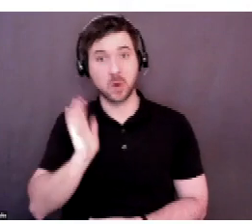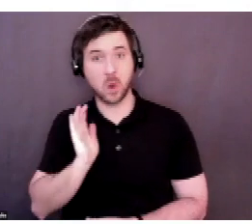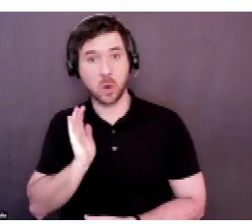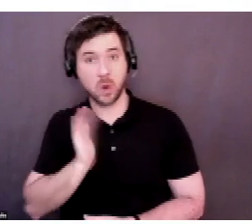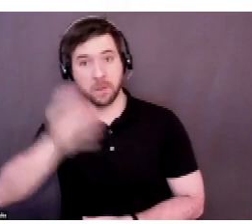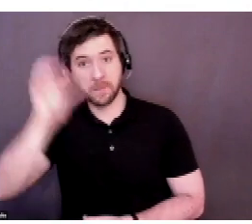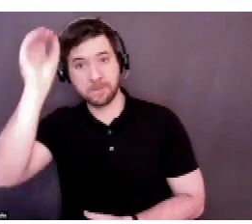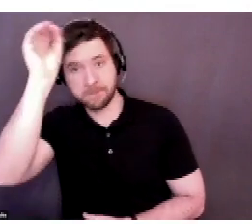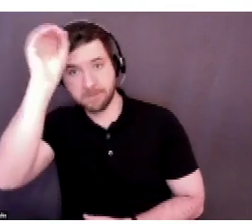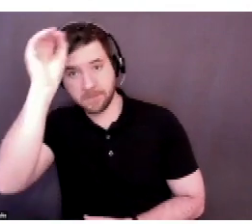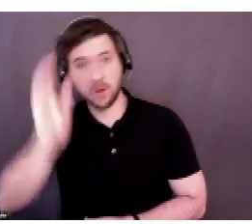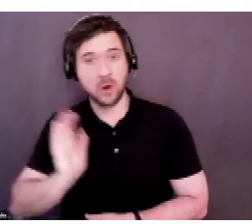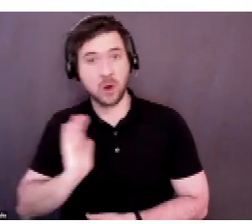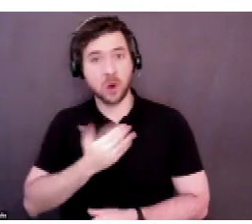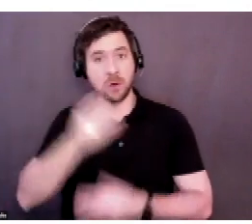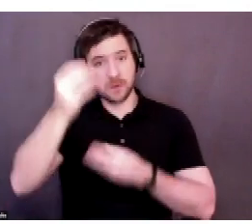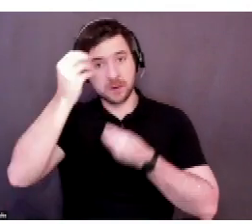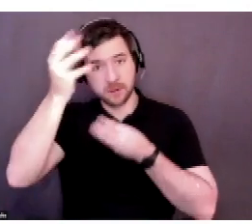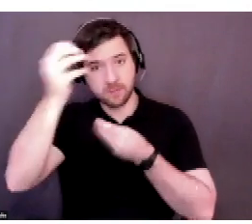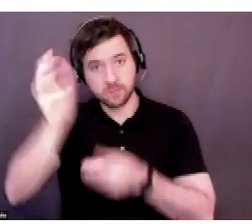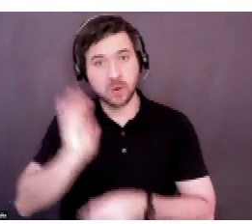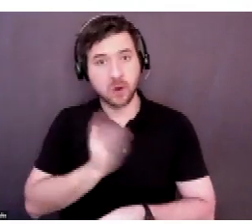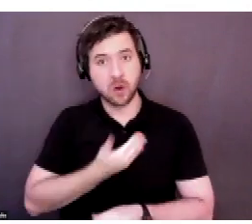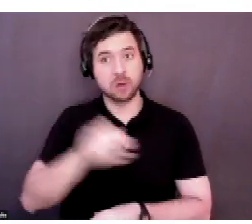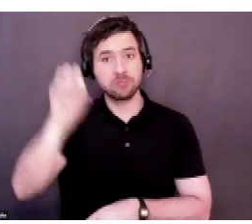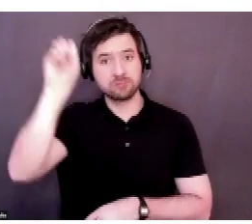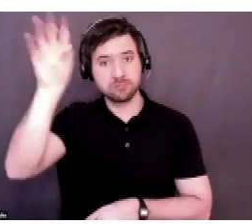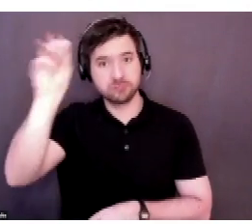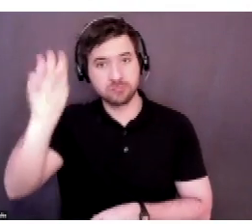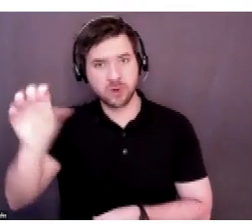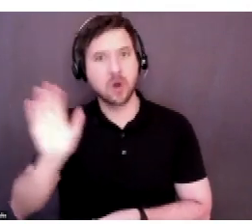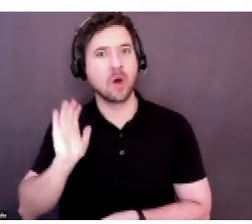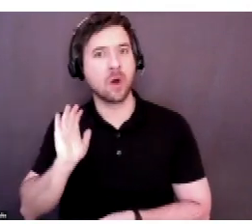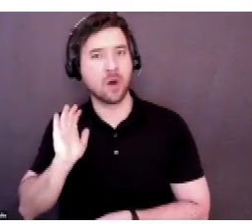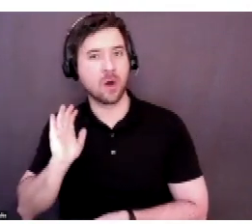this webinar are our own and are not necessarily